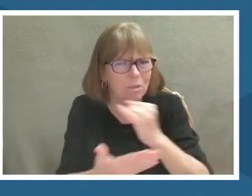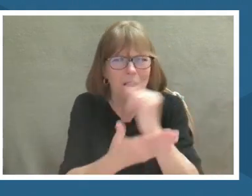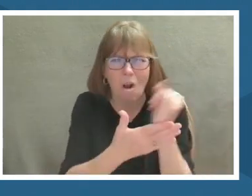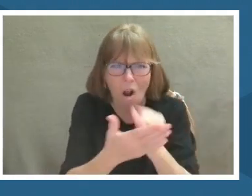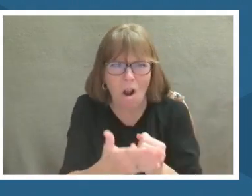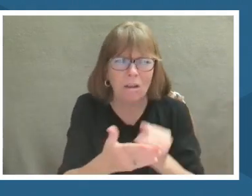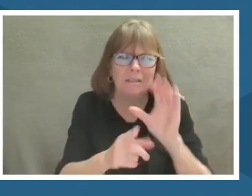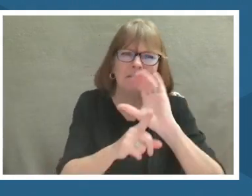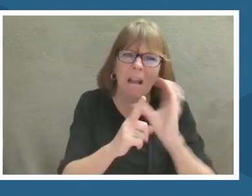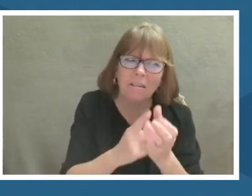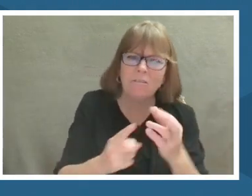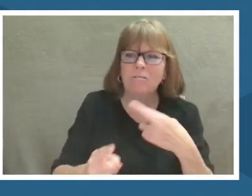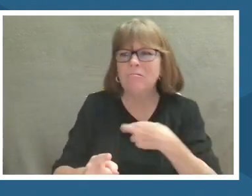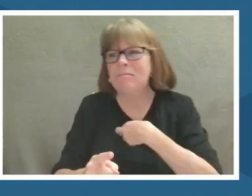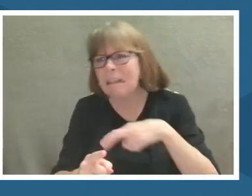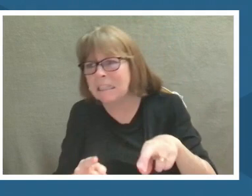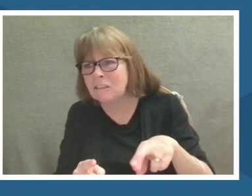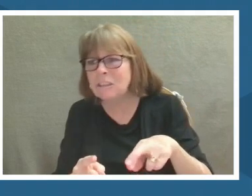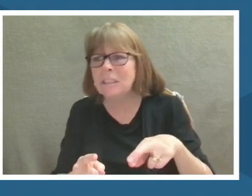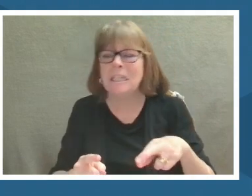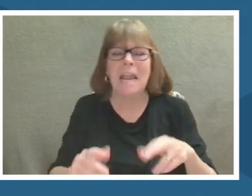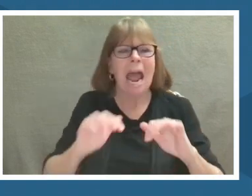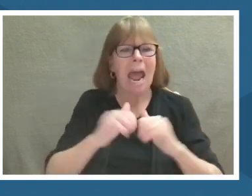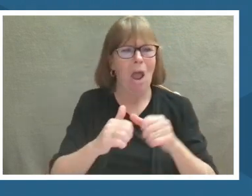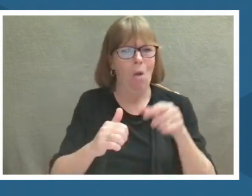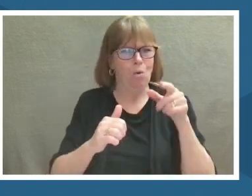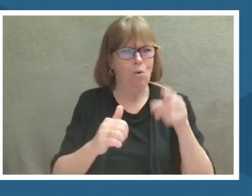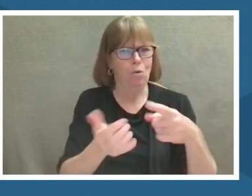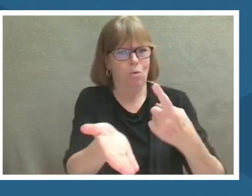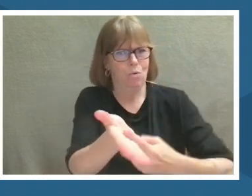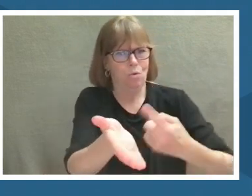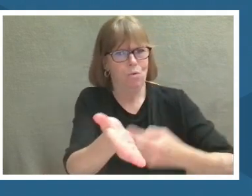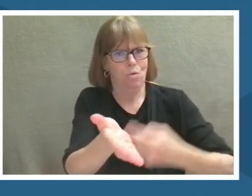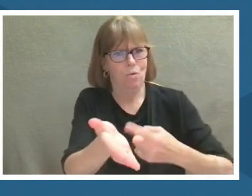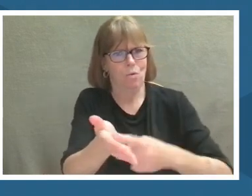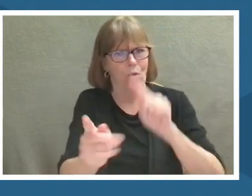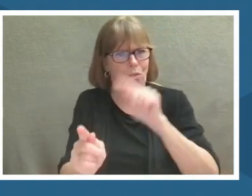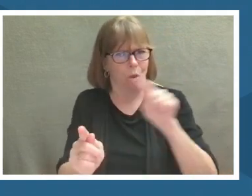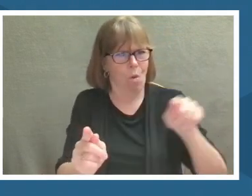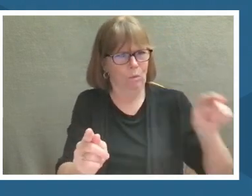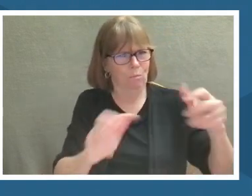problems to make certain that students